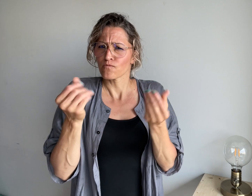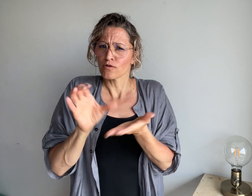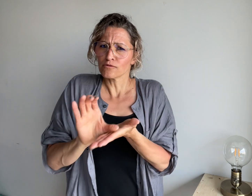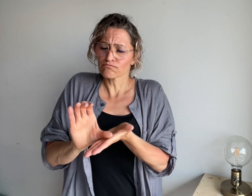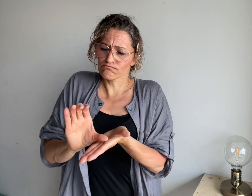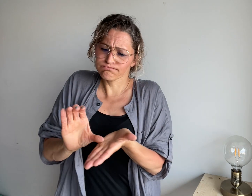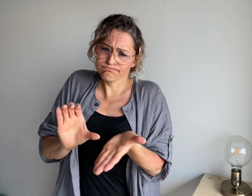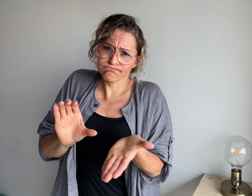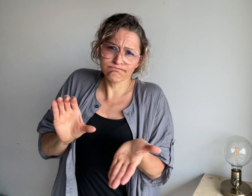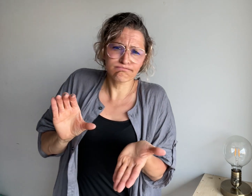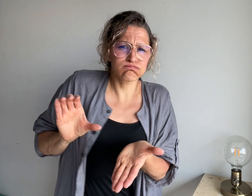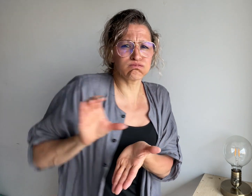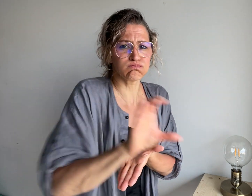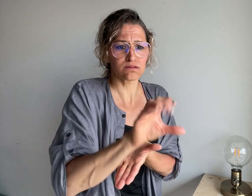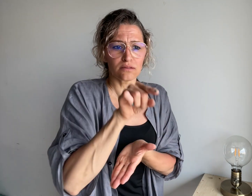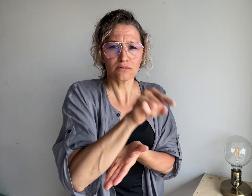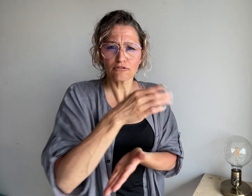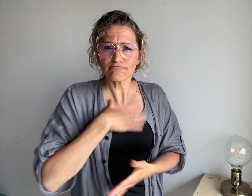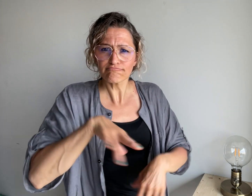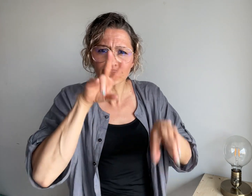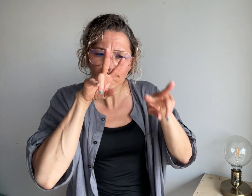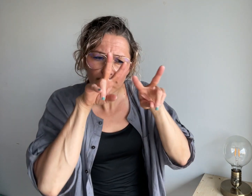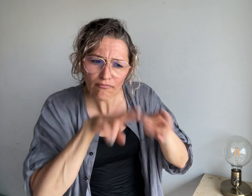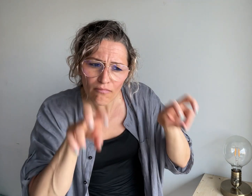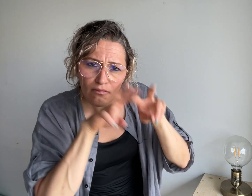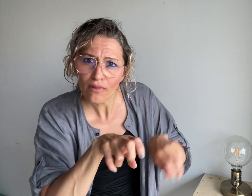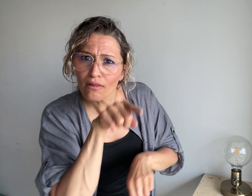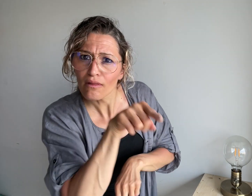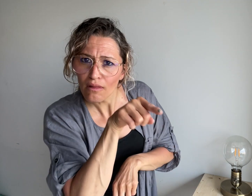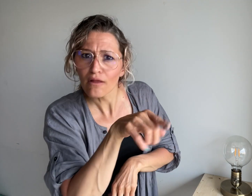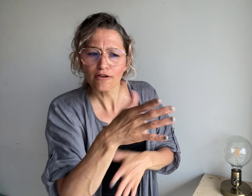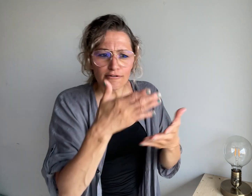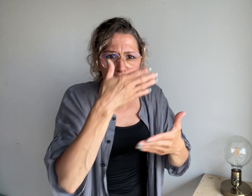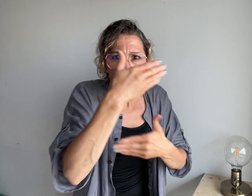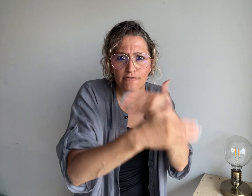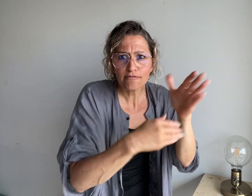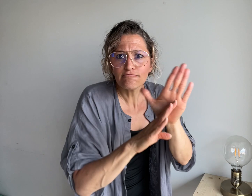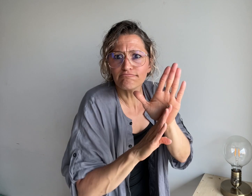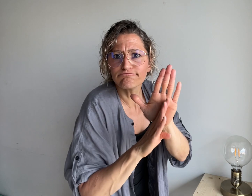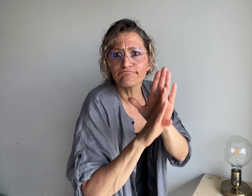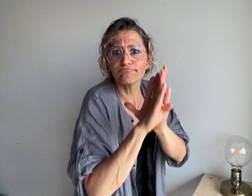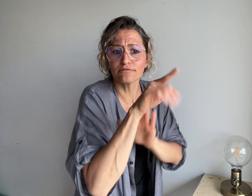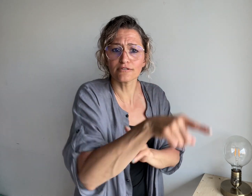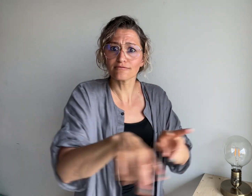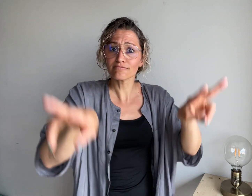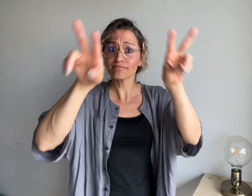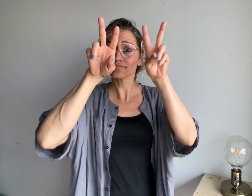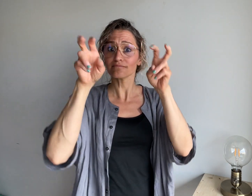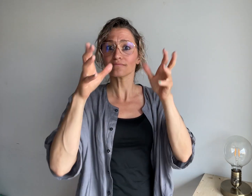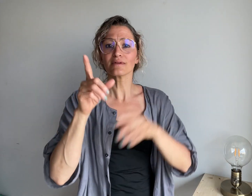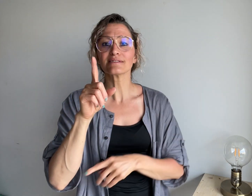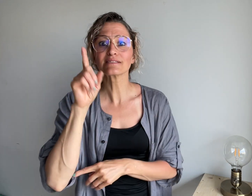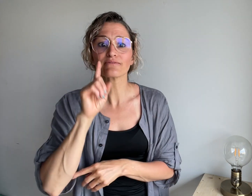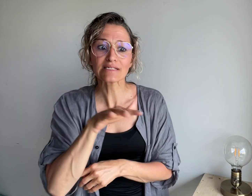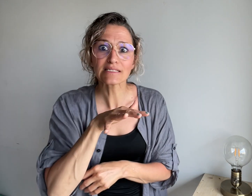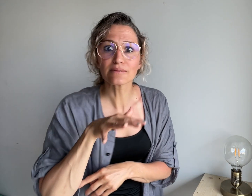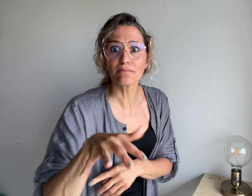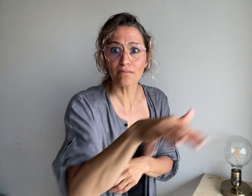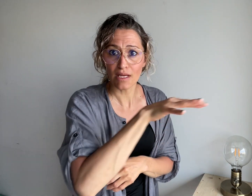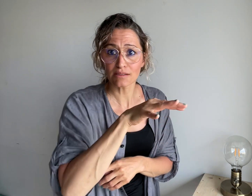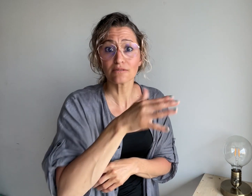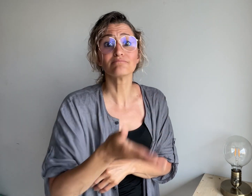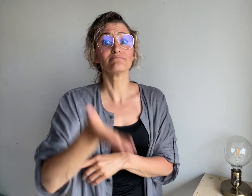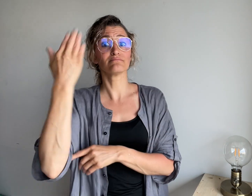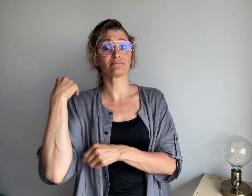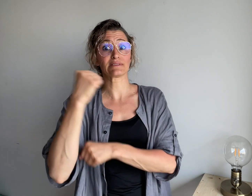in the research and development of “Deaf Spaces” since 2005.